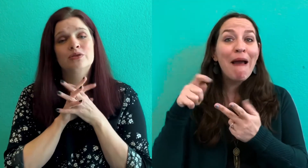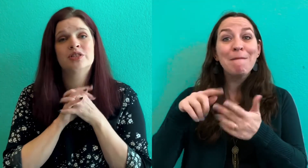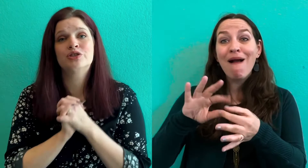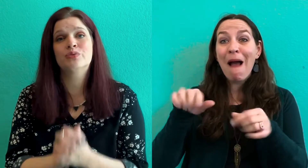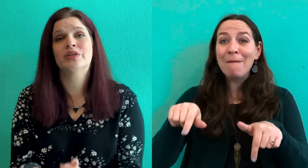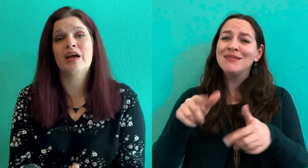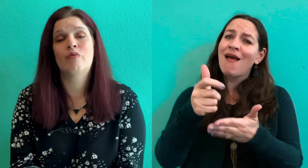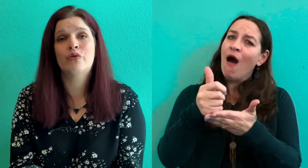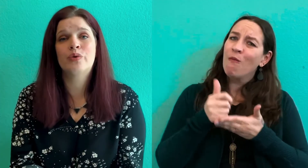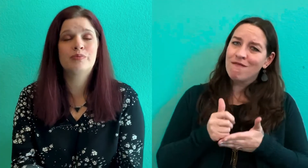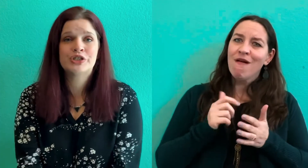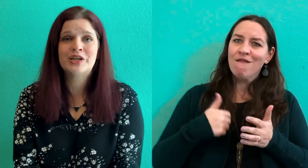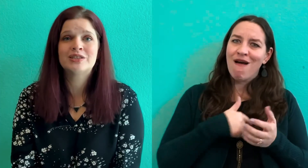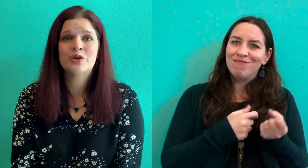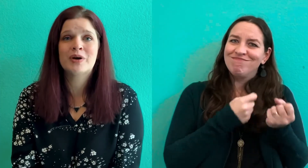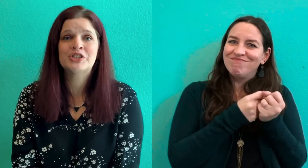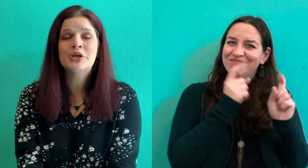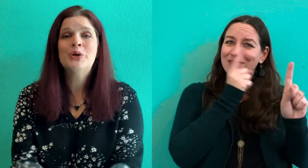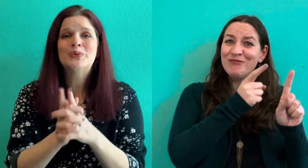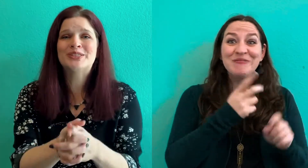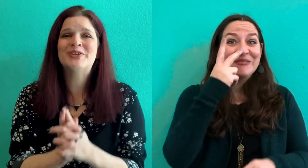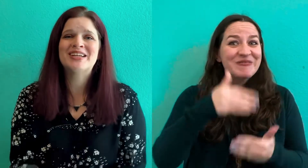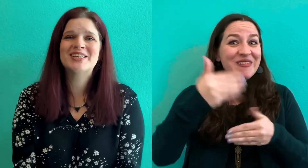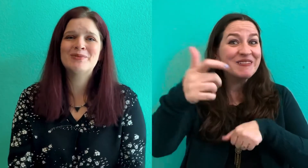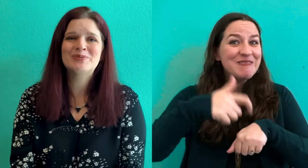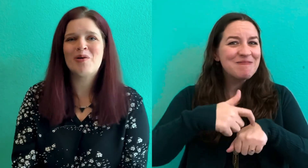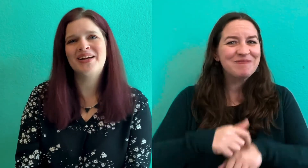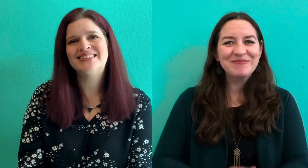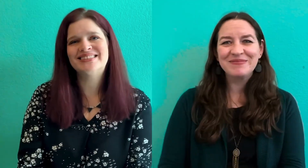Those things are really helpful. We appreciate it so much. We'll see you next time on Small Bites.